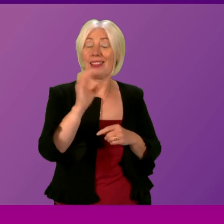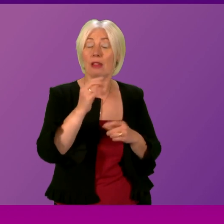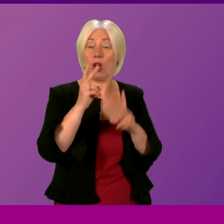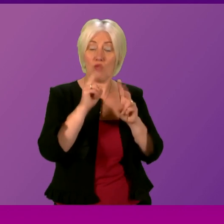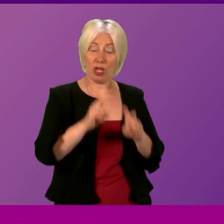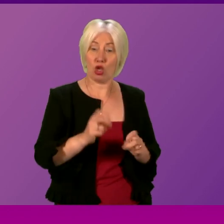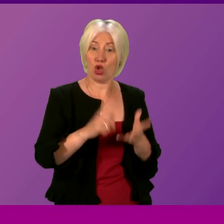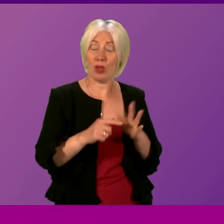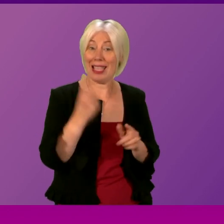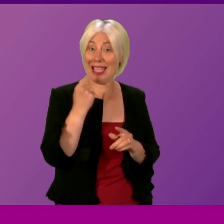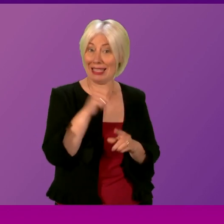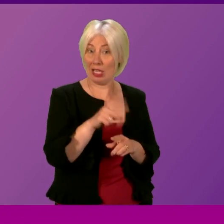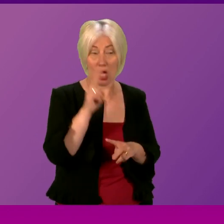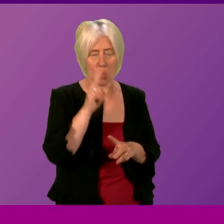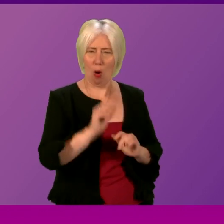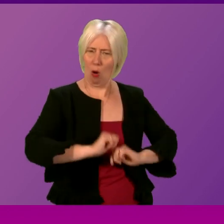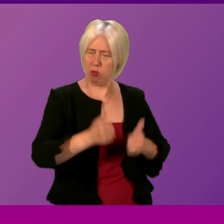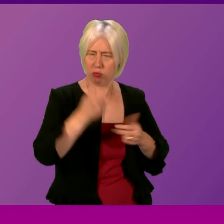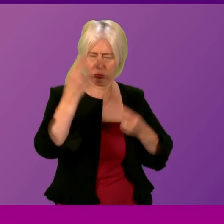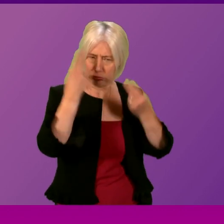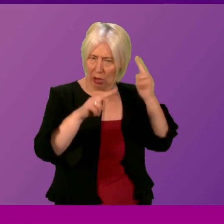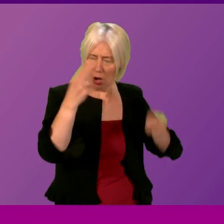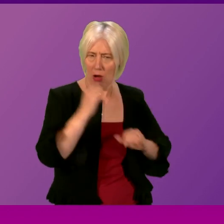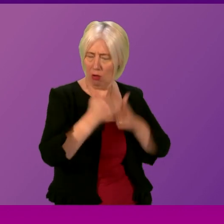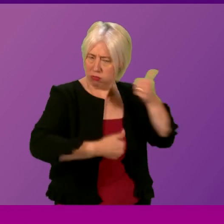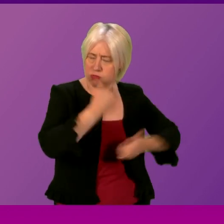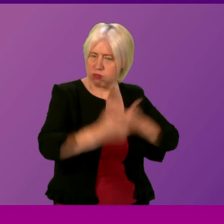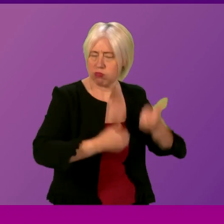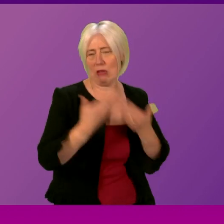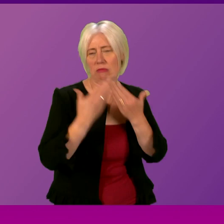of the institute and to recognise Cancer Research UK’s very welcome investment.